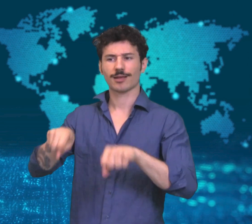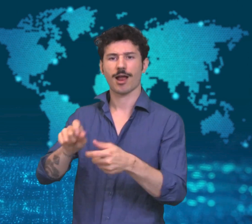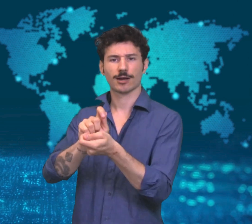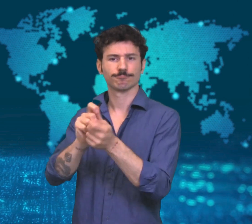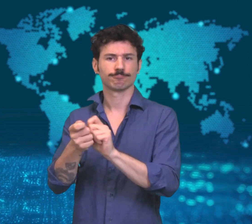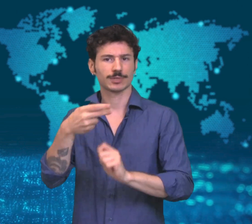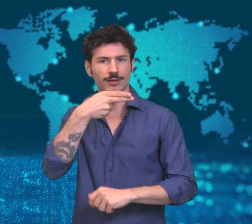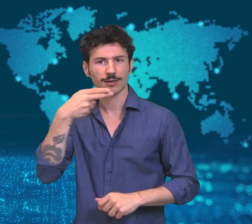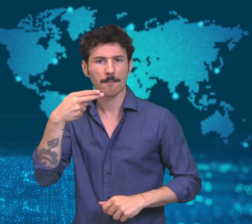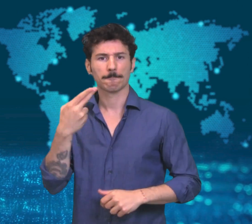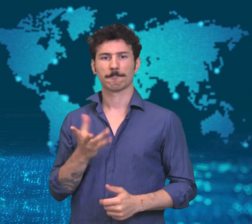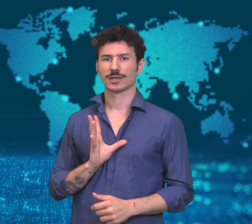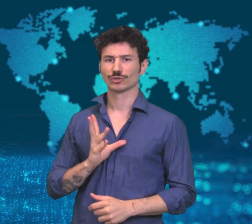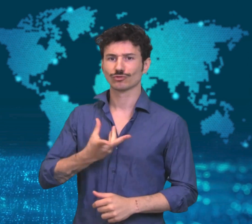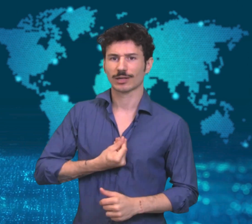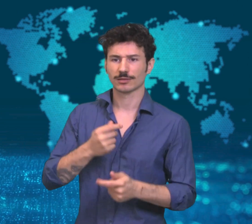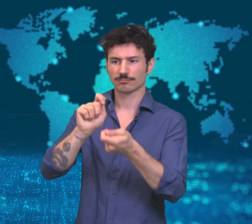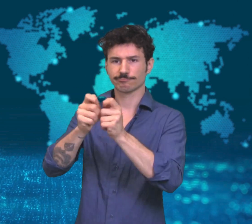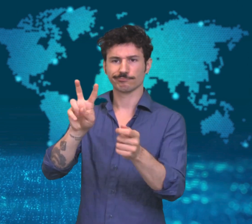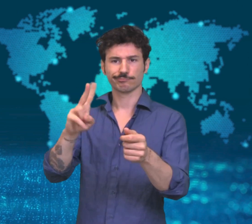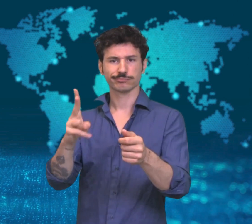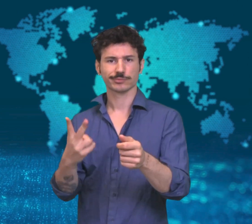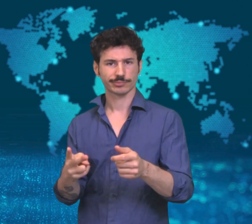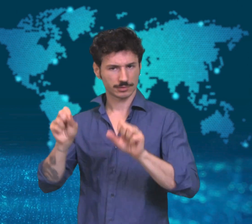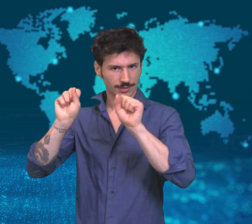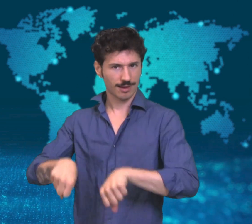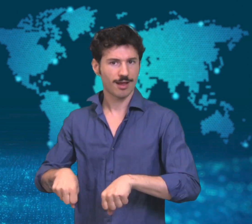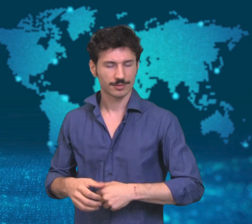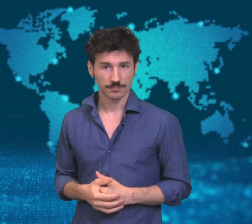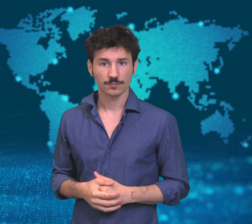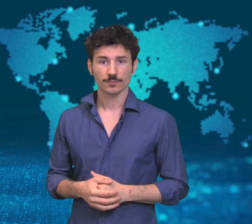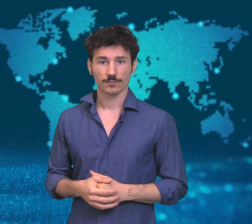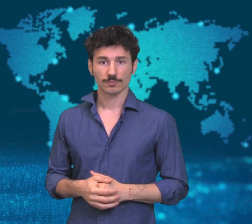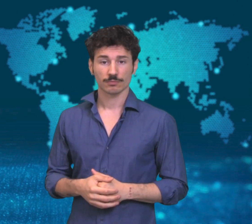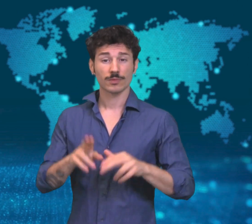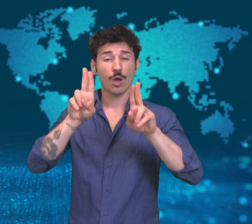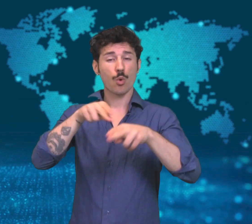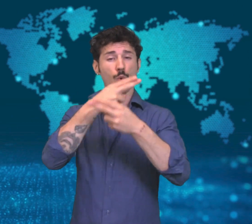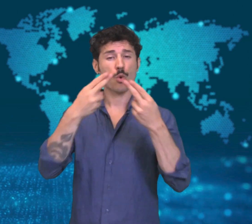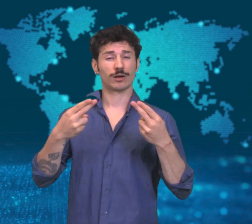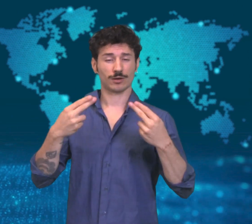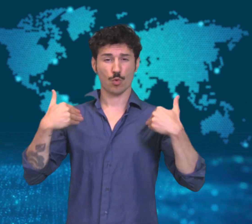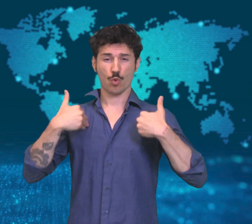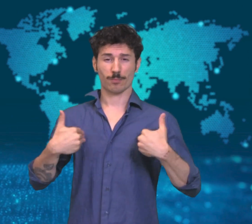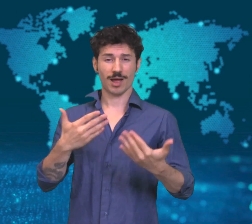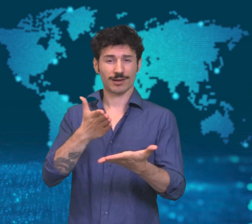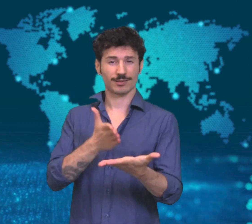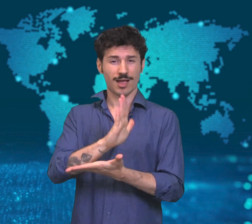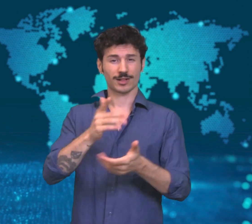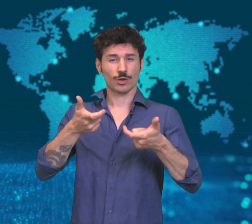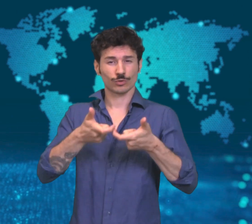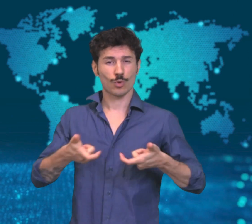people to change their name and gender on official employment documents.